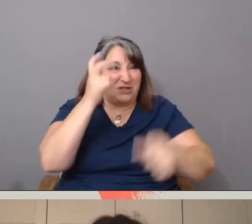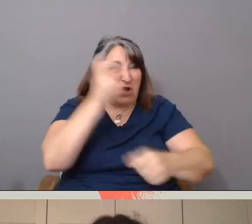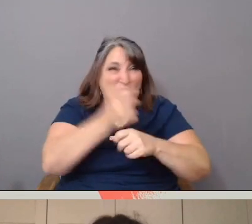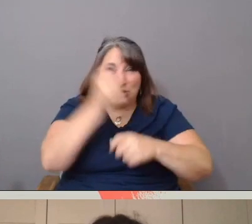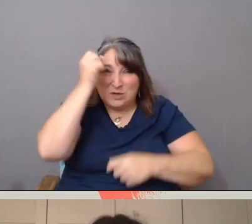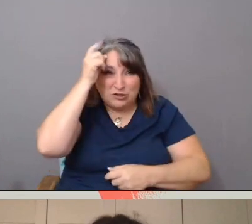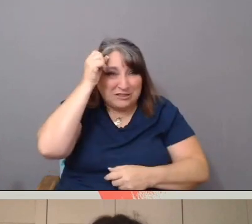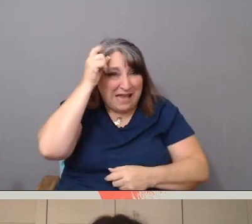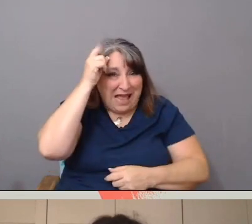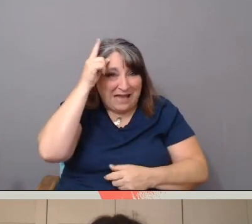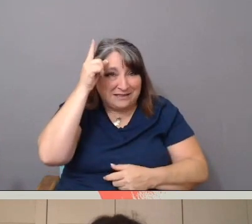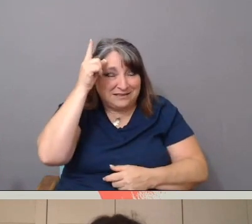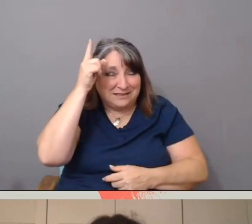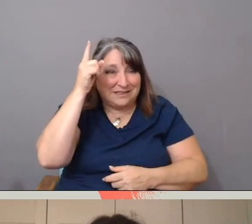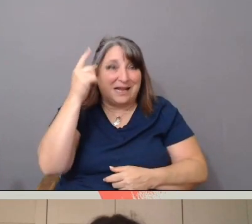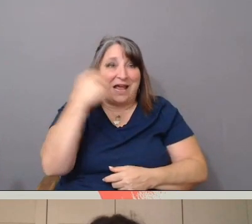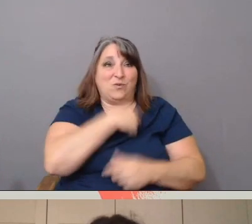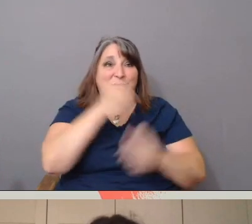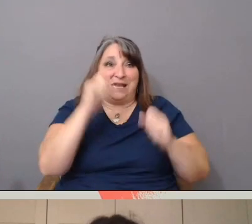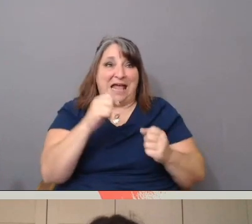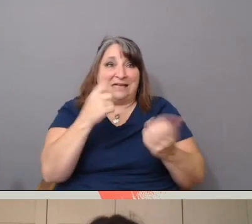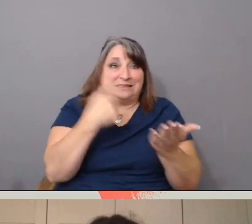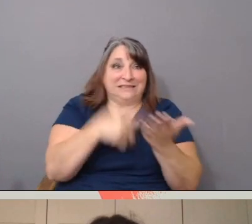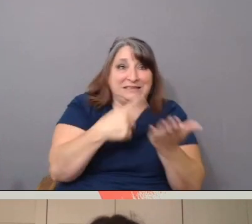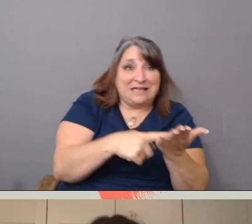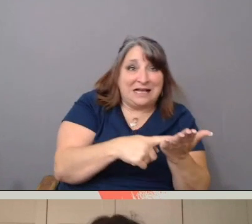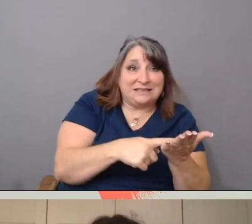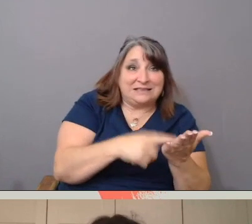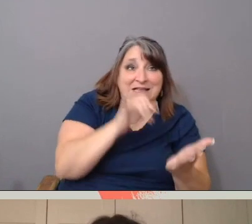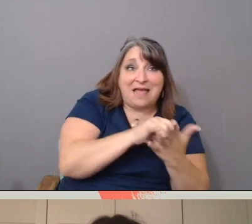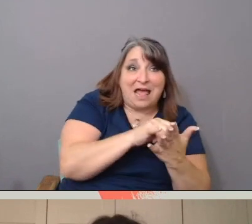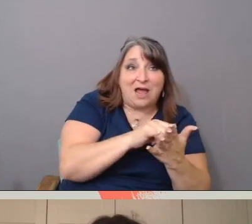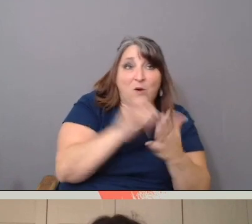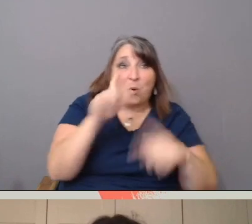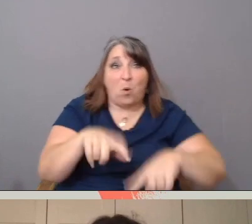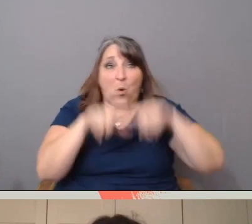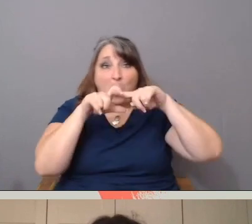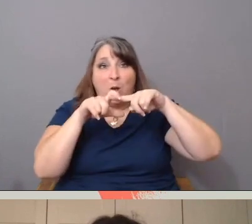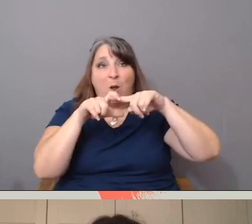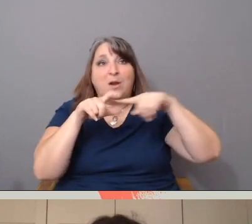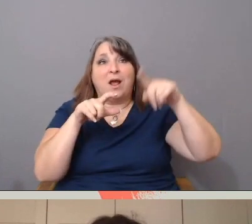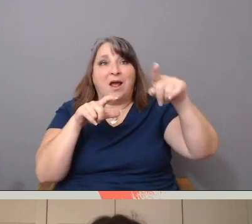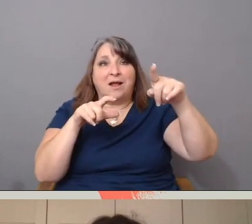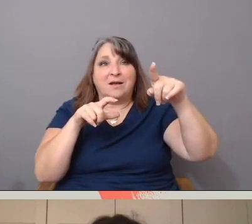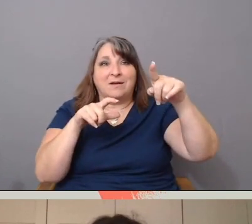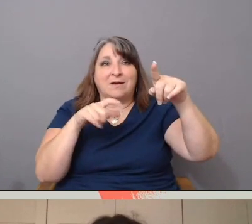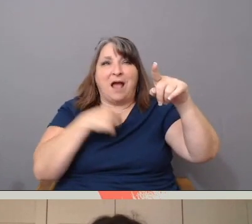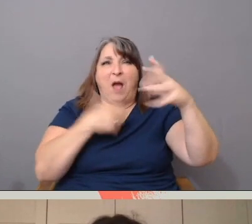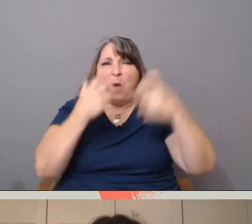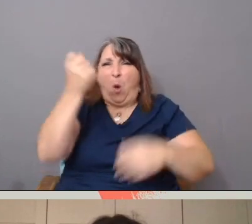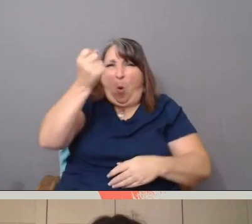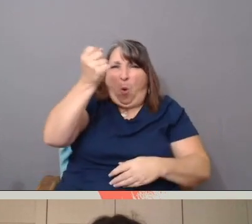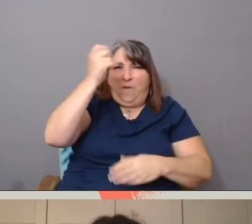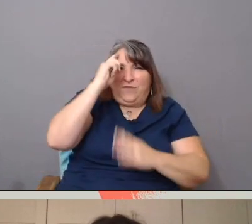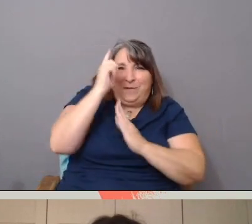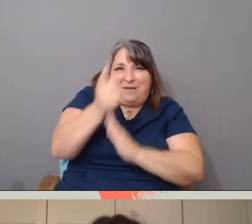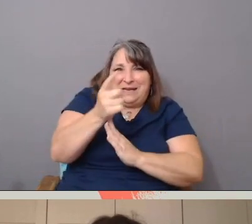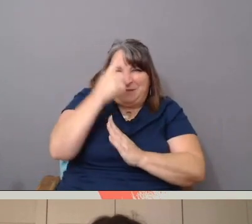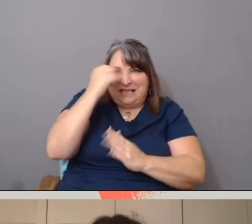And we can certainly jump into that, or if you want to hold that-- We've gotten some really interesting questions. I want to hold 'cause I think it's such an interesting also